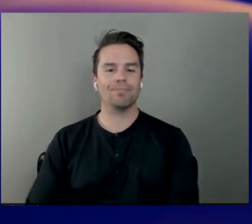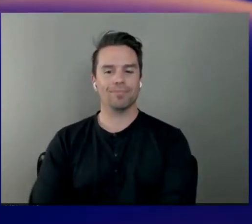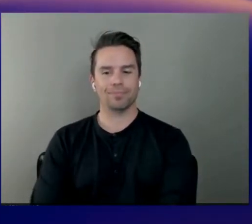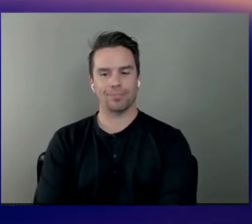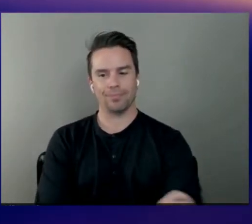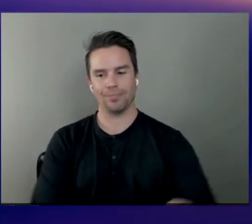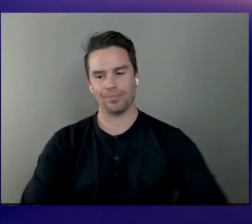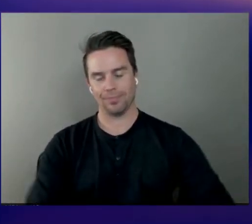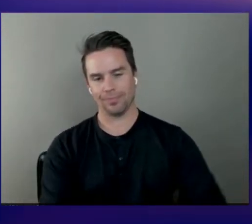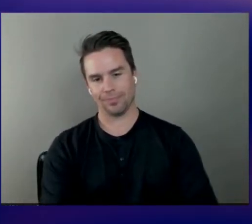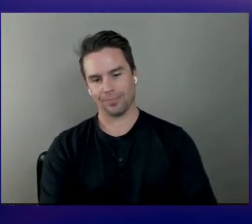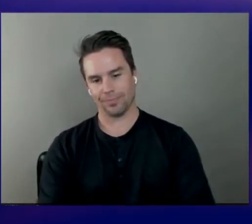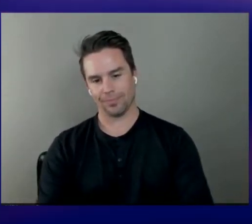Give me just a second.